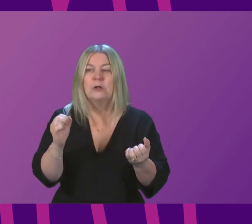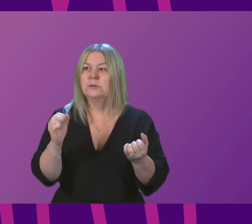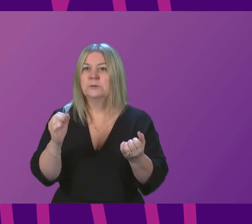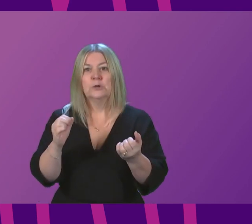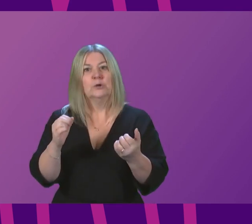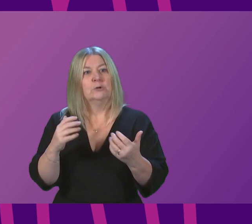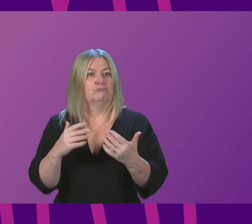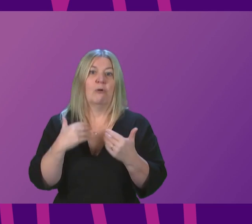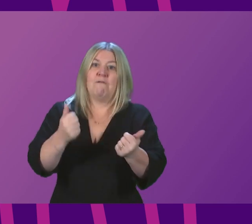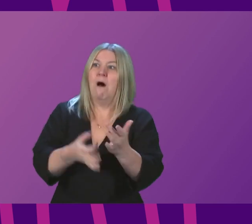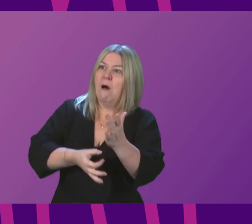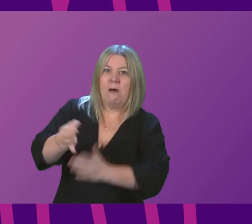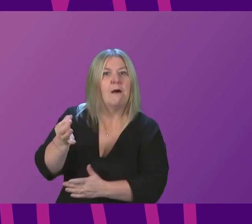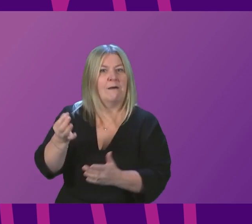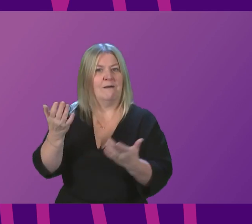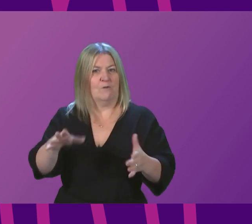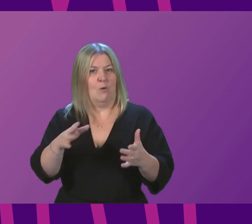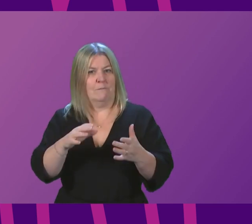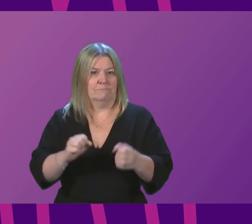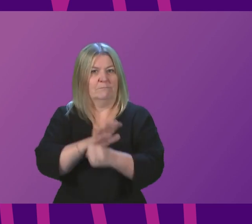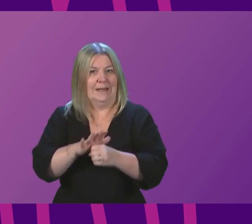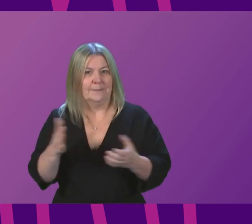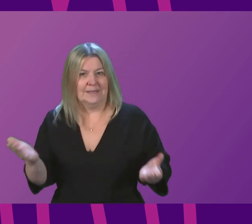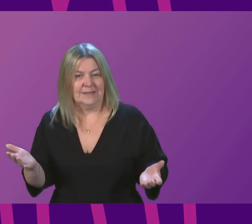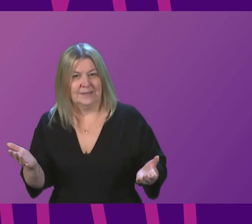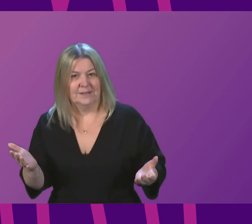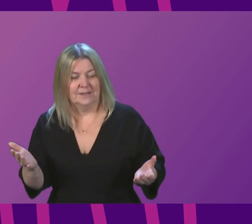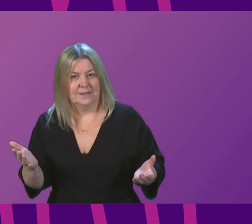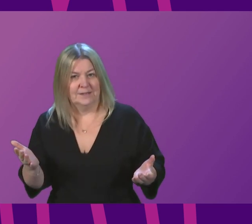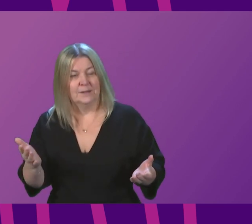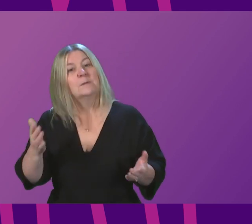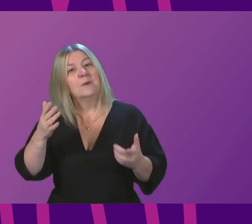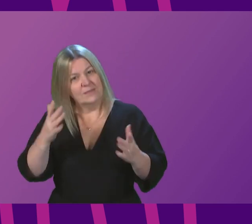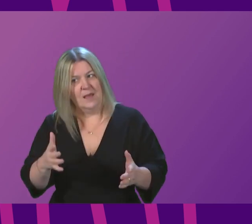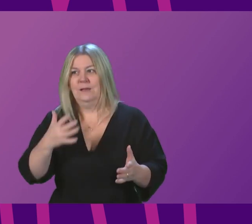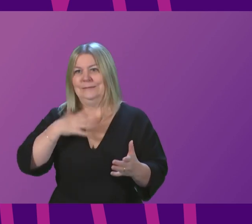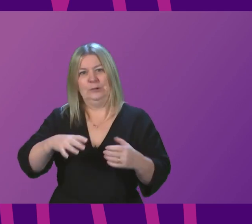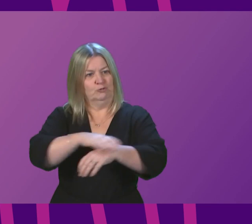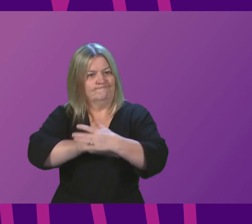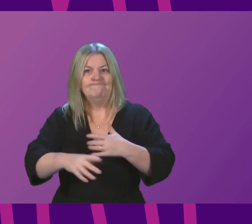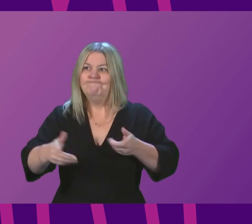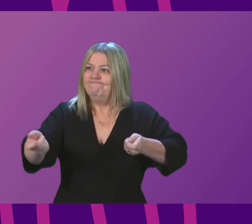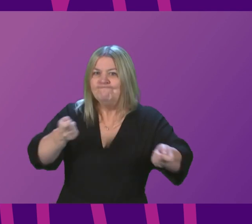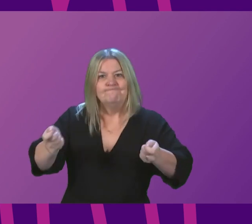get back to dealing with other challenges. I come back to my starting point.